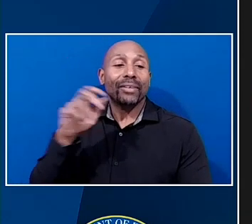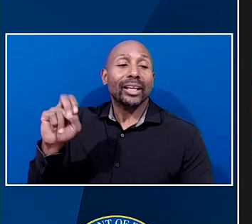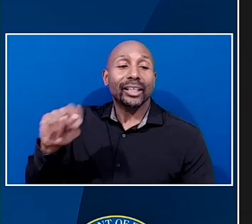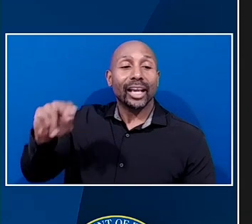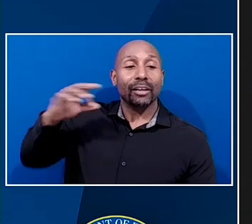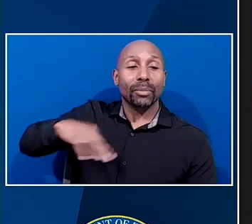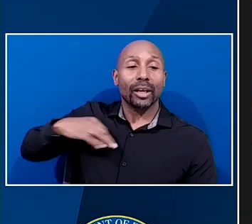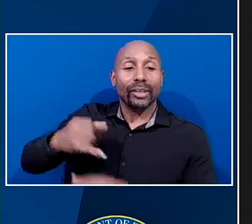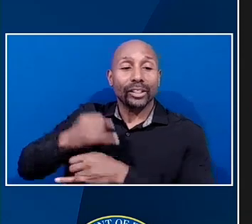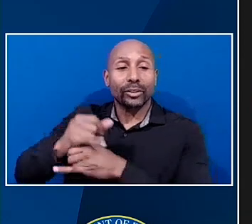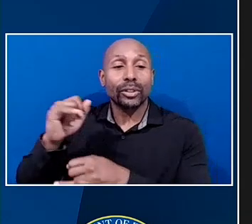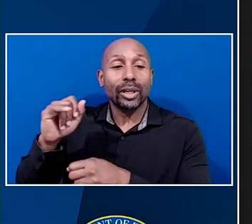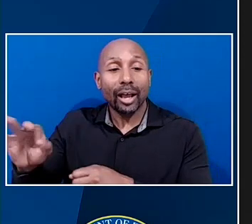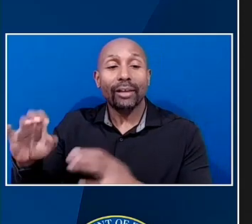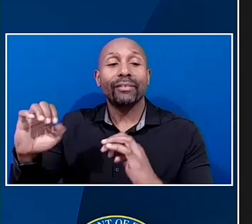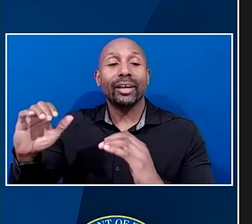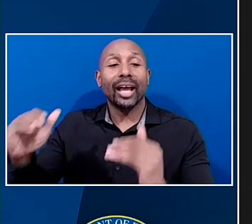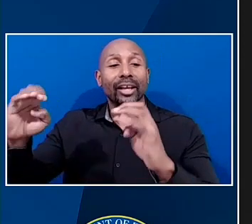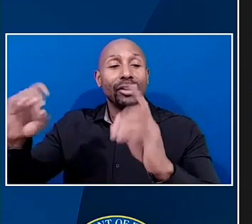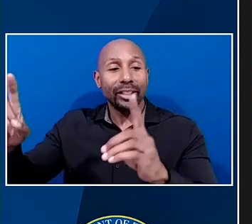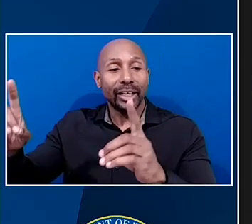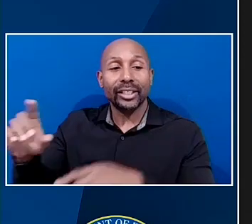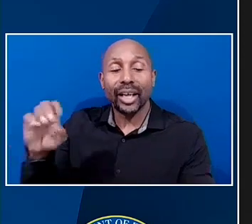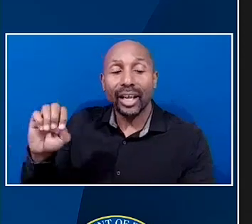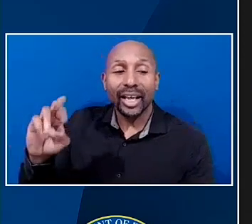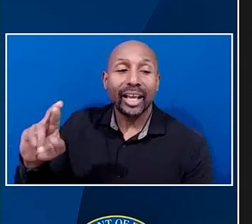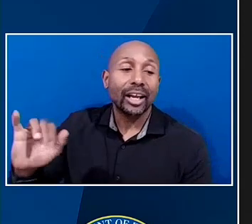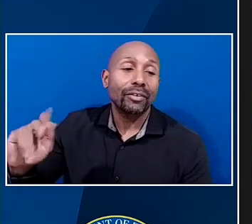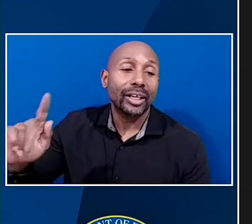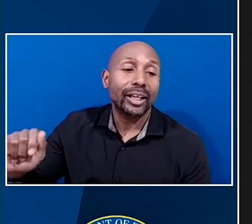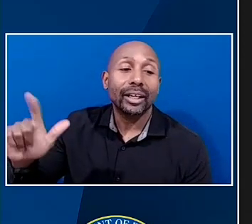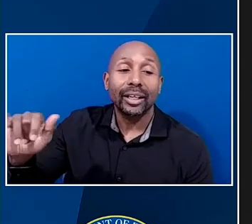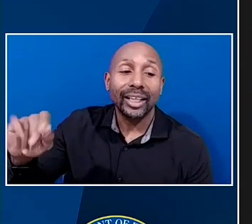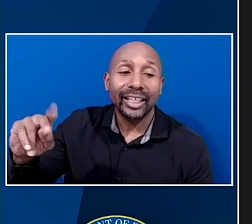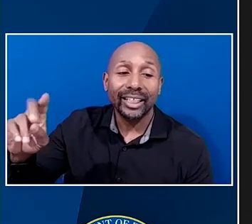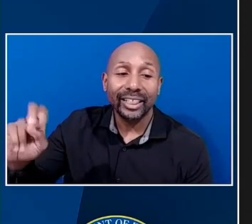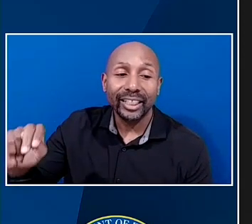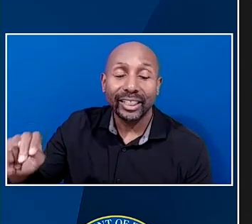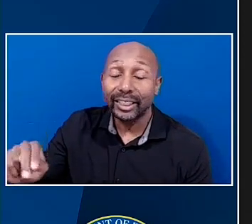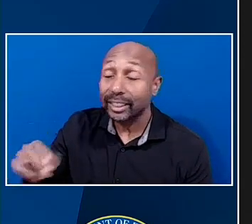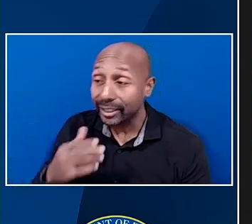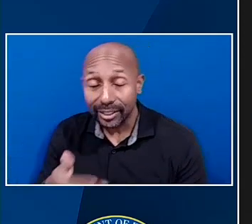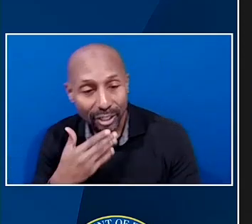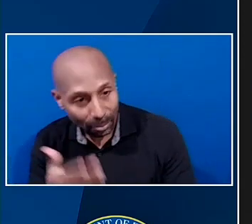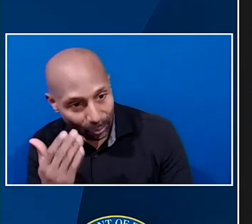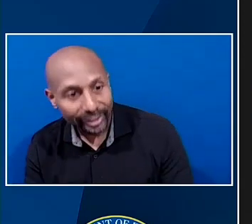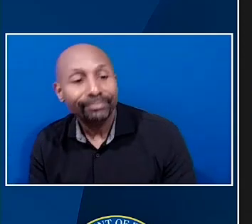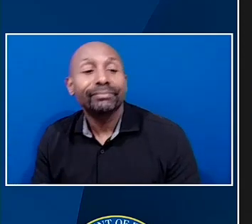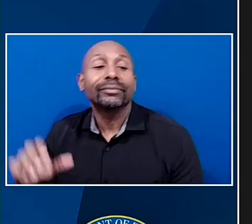Good morning. And Scott Dolan. Good morning. Good morning. For our programmatic